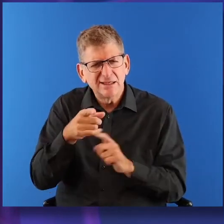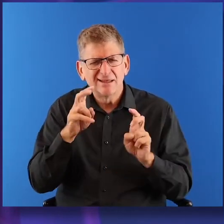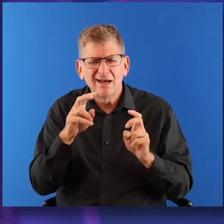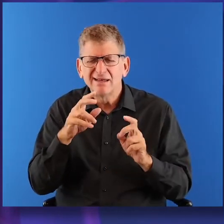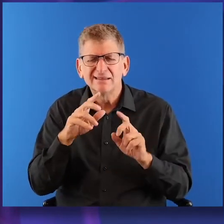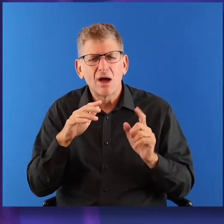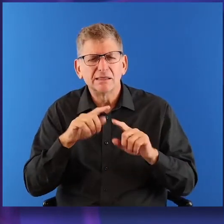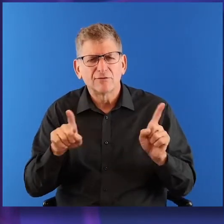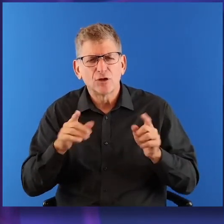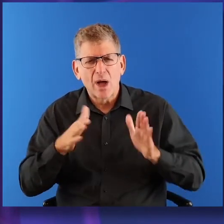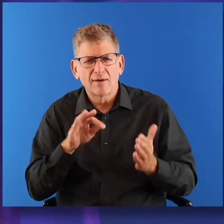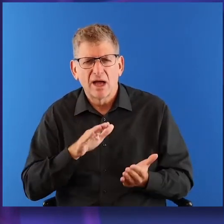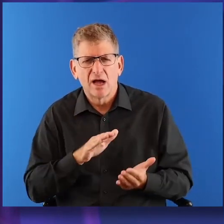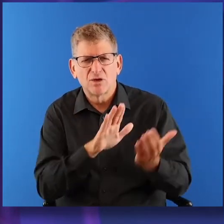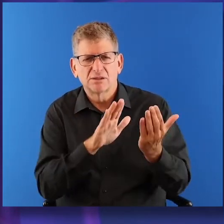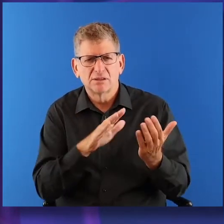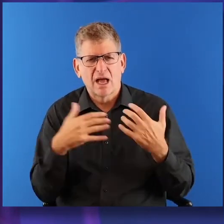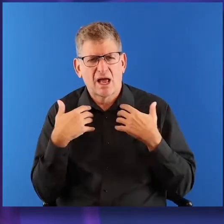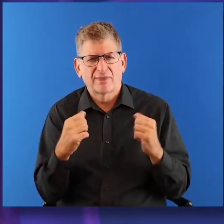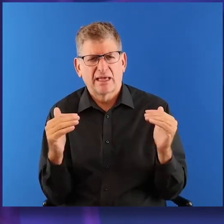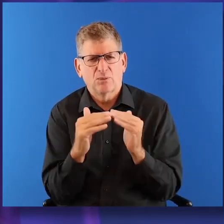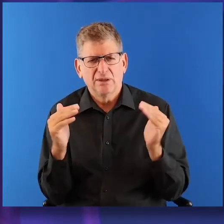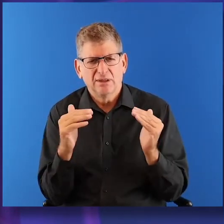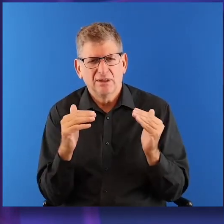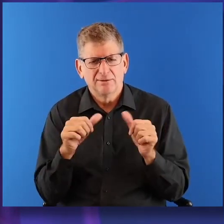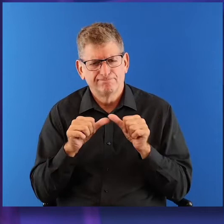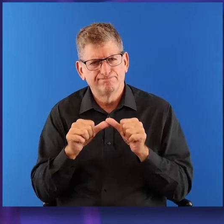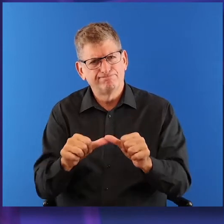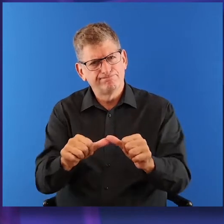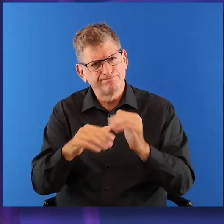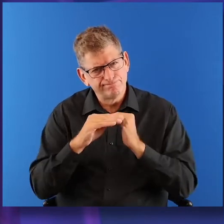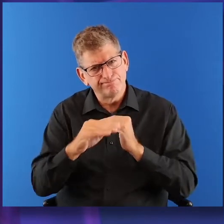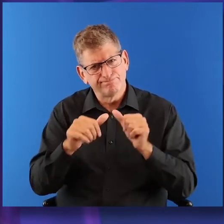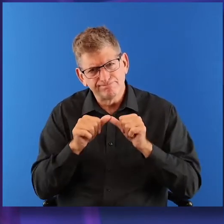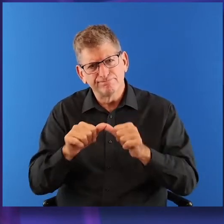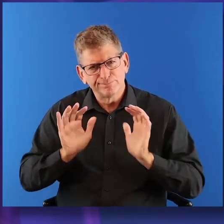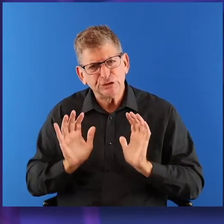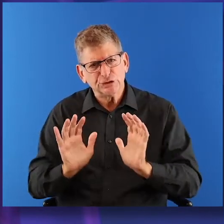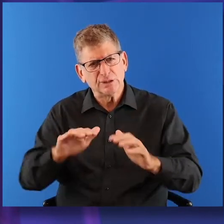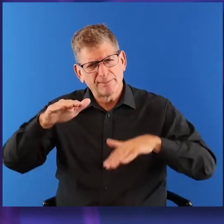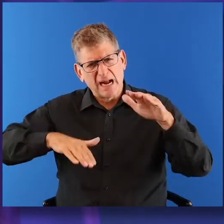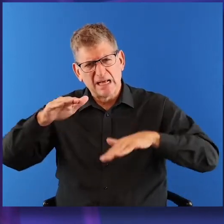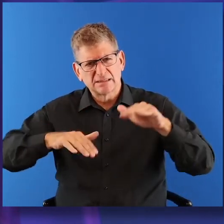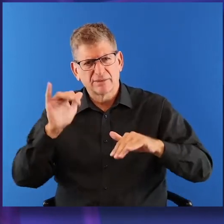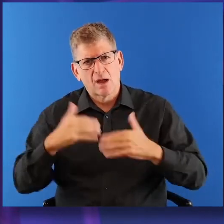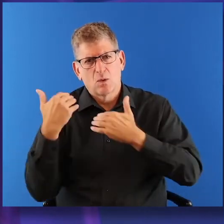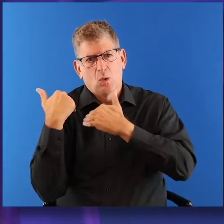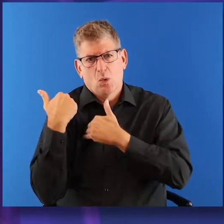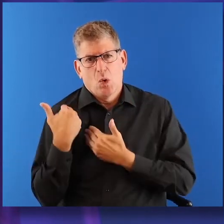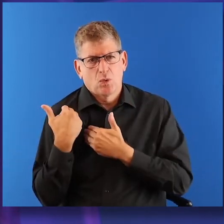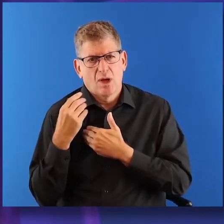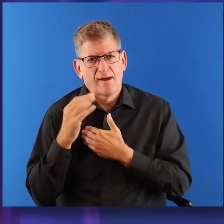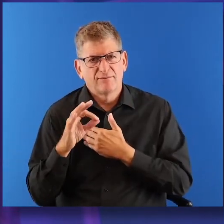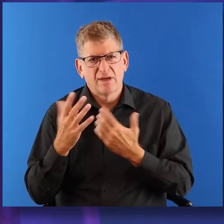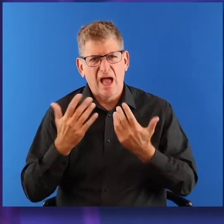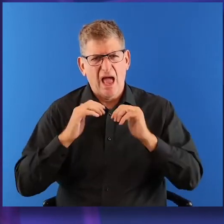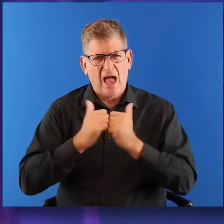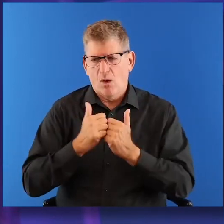sustaining the push to balance the load of how we need to help people